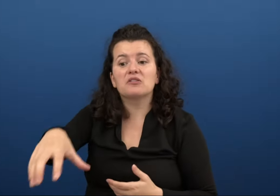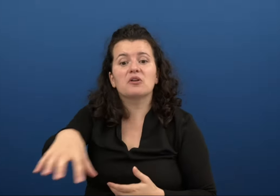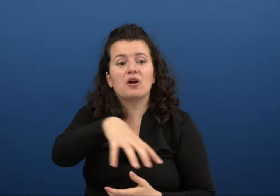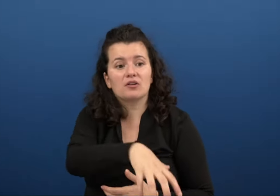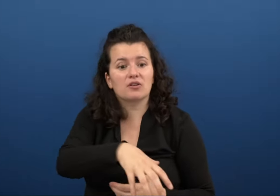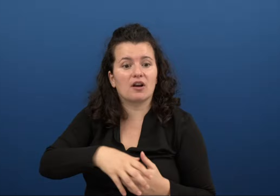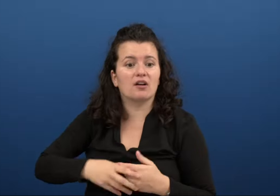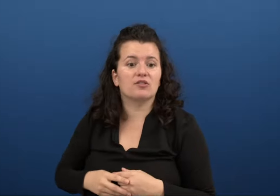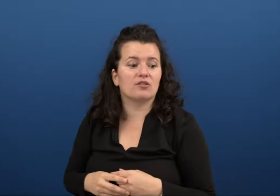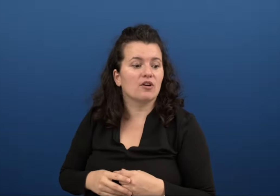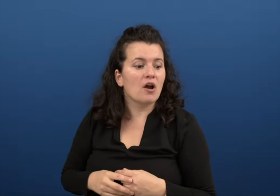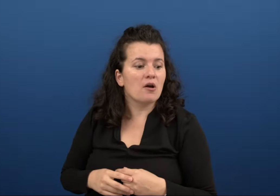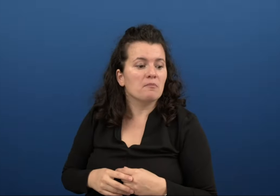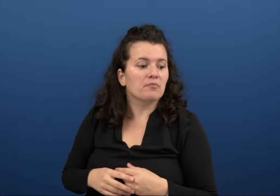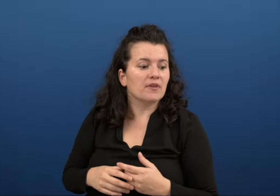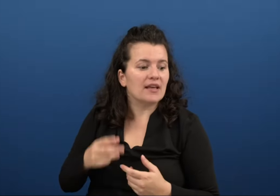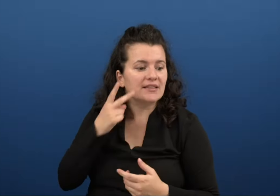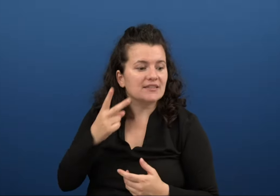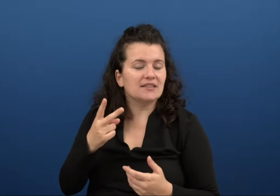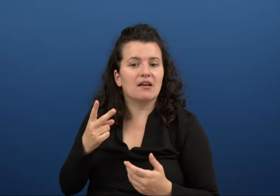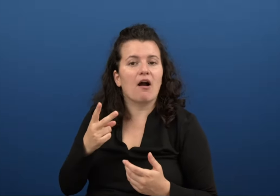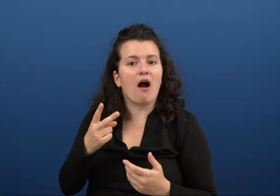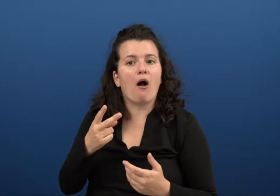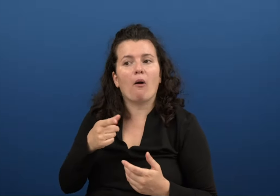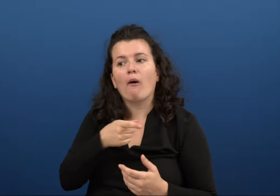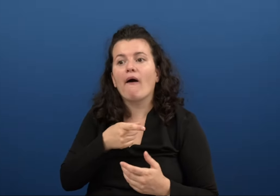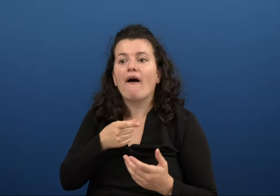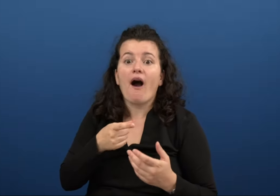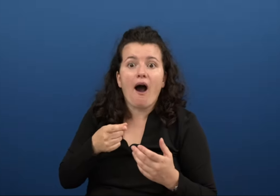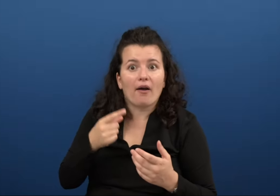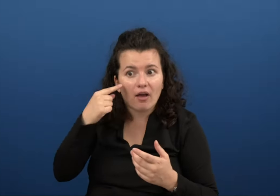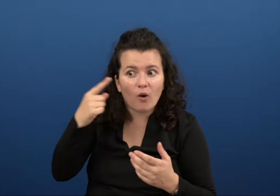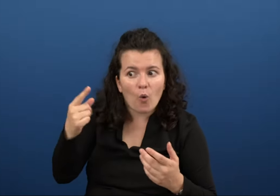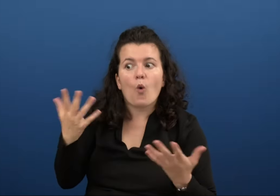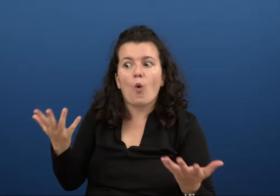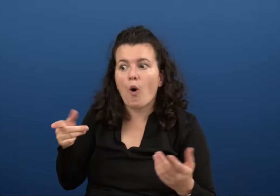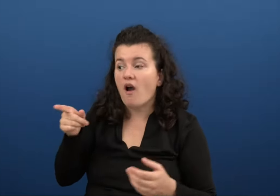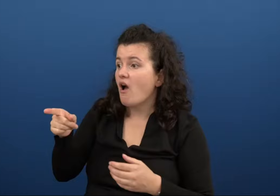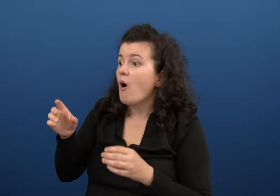kind of, you know, certification of people within the informal economy if you are a mechanic